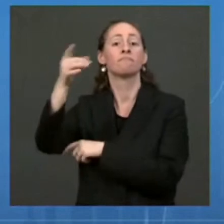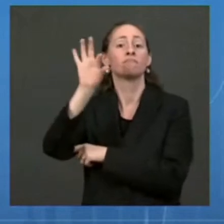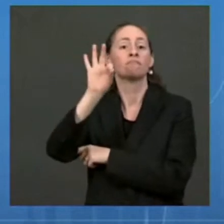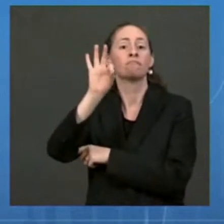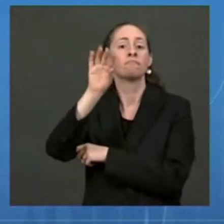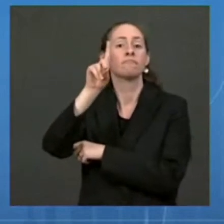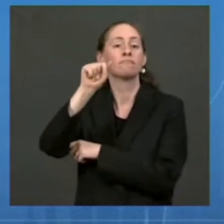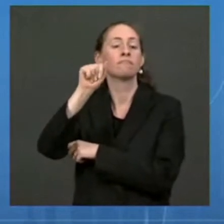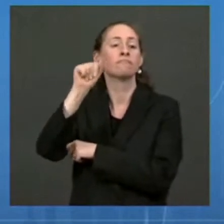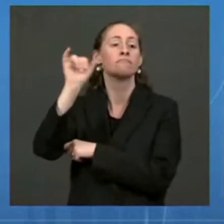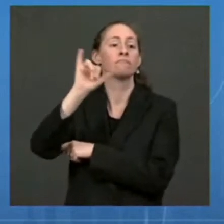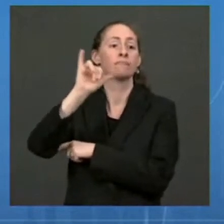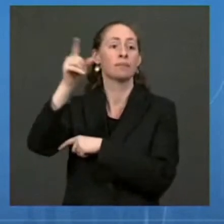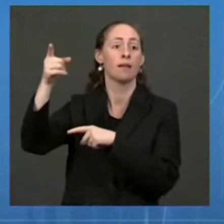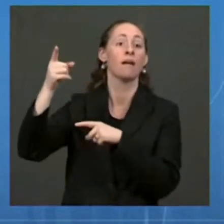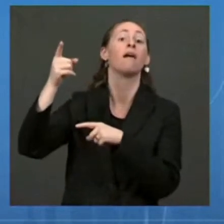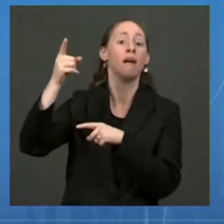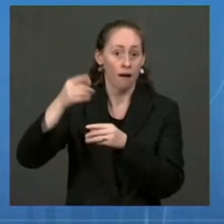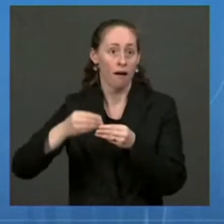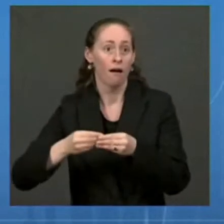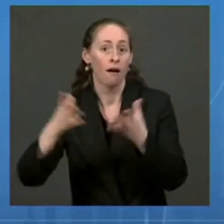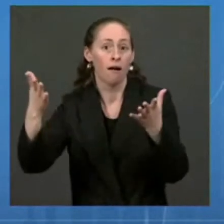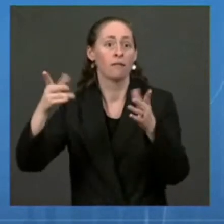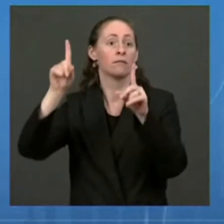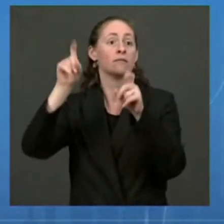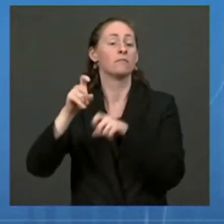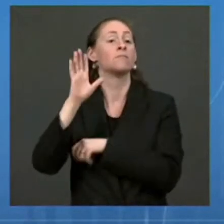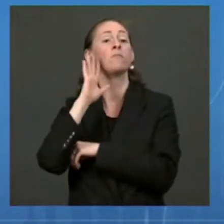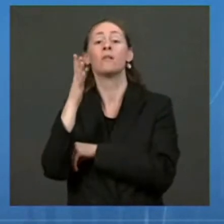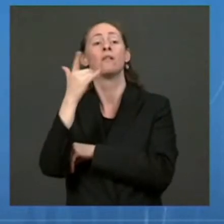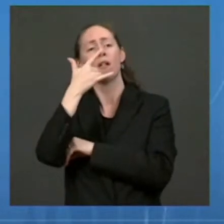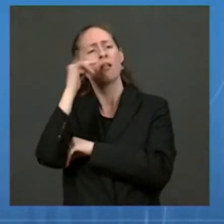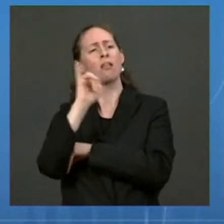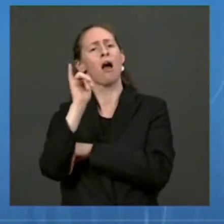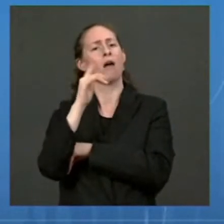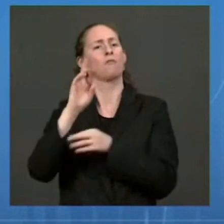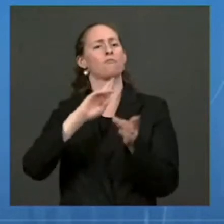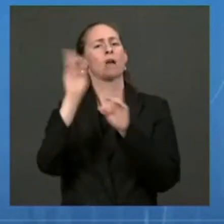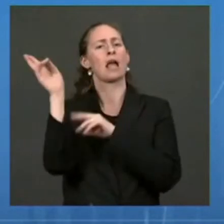SECOND, THE FDA ANNOUNCED THAT